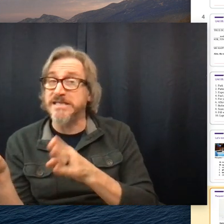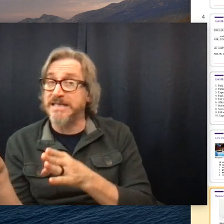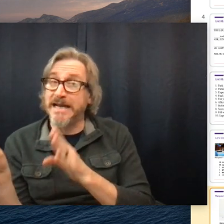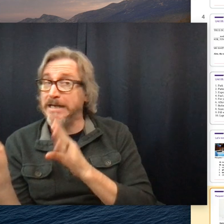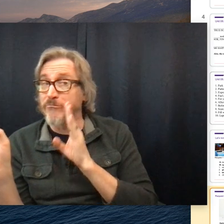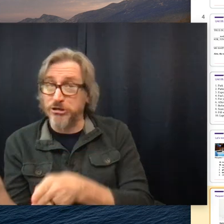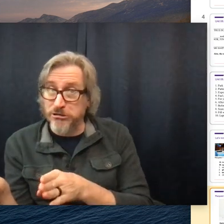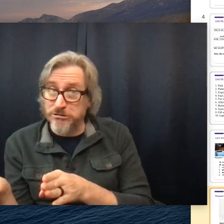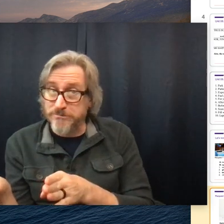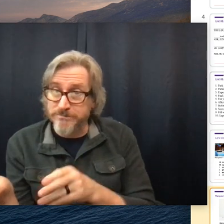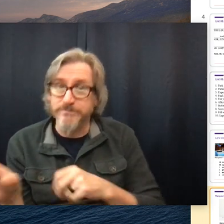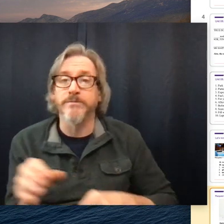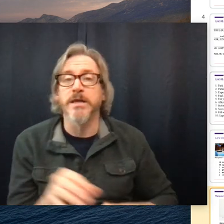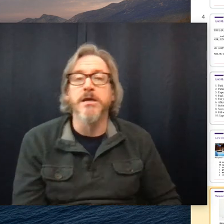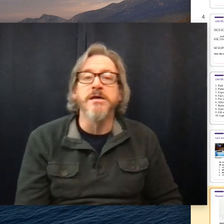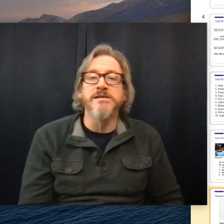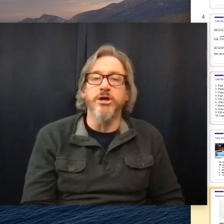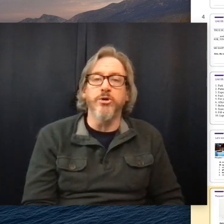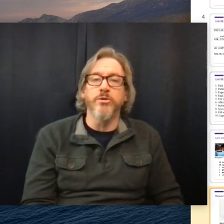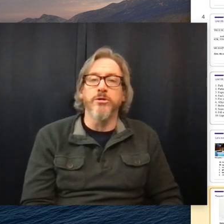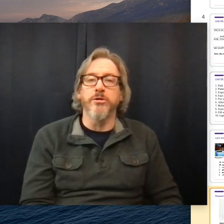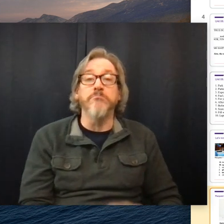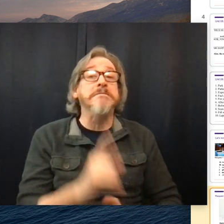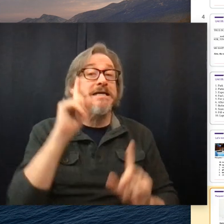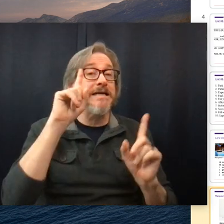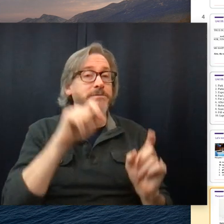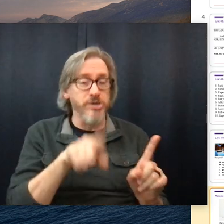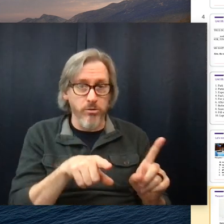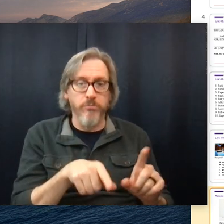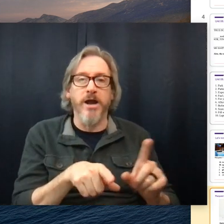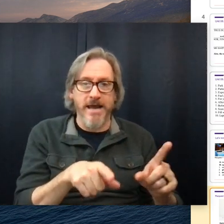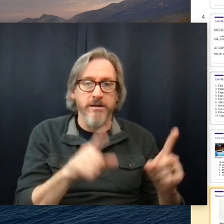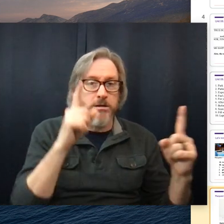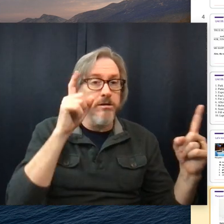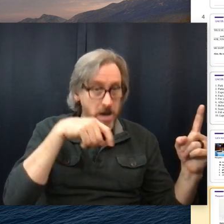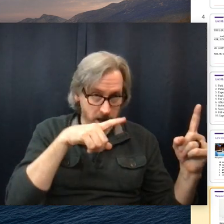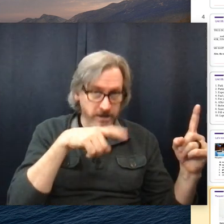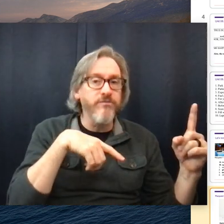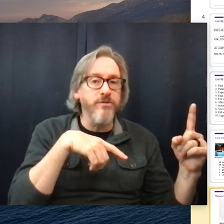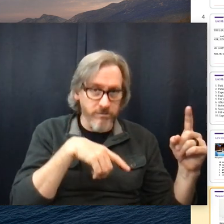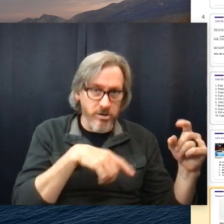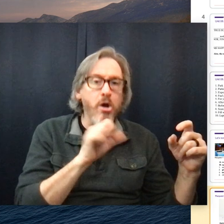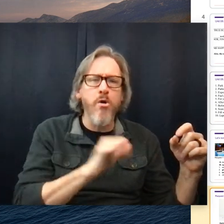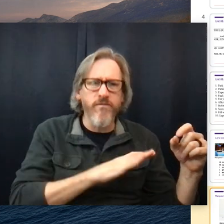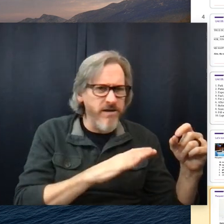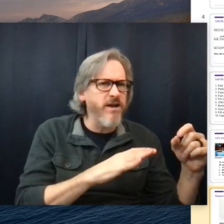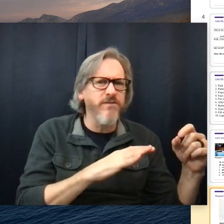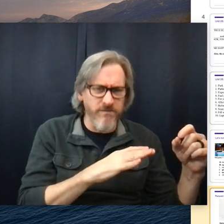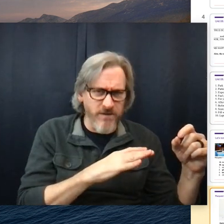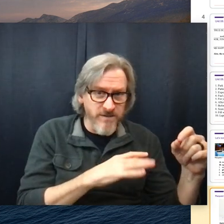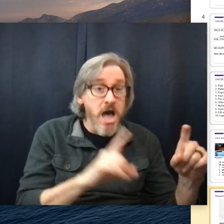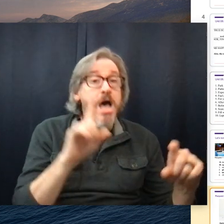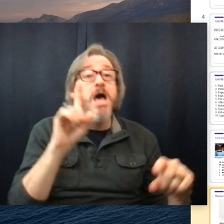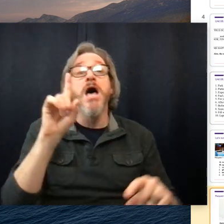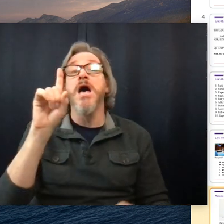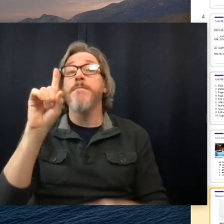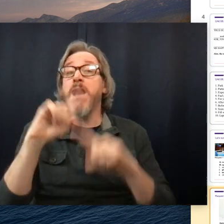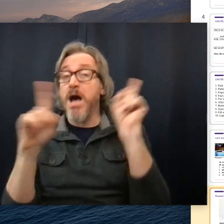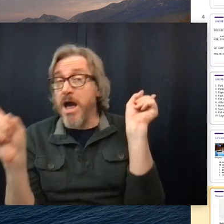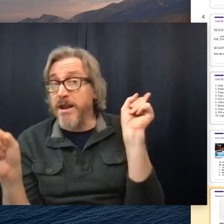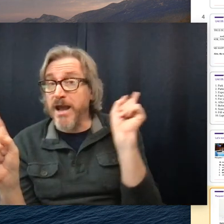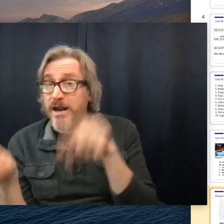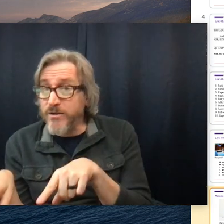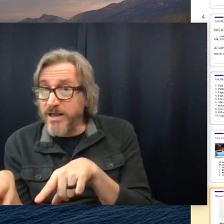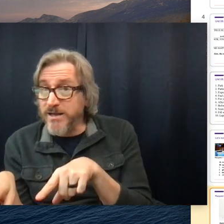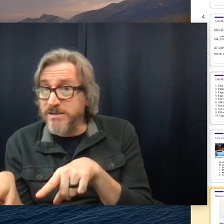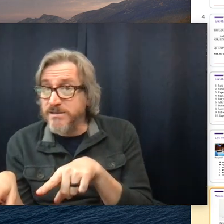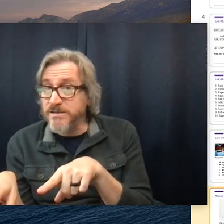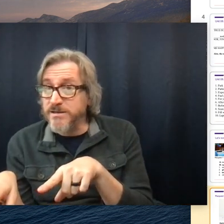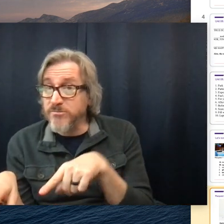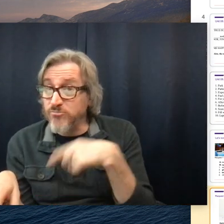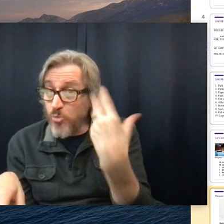this thing I need in return so so again nod for the oh fine fine fine fine but I got to do this